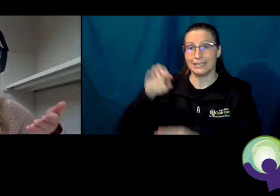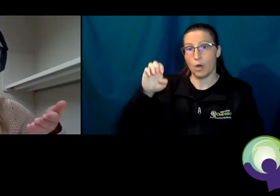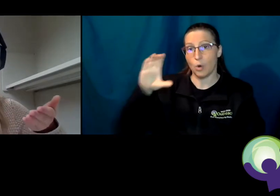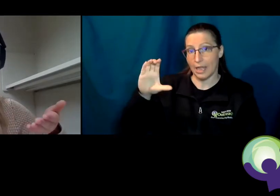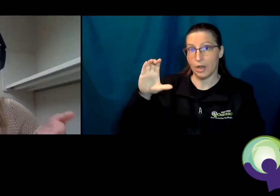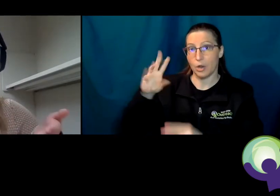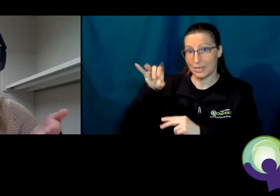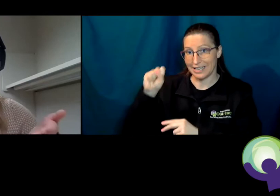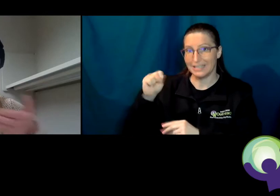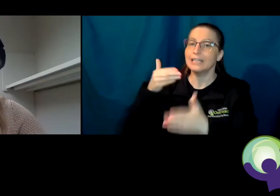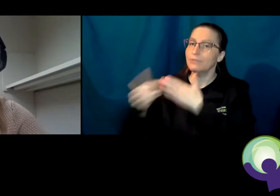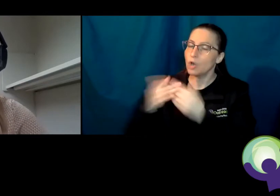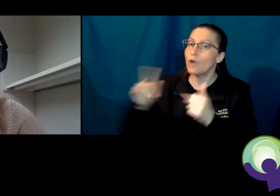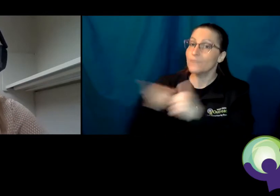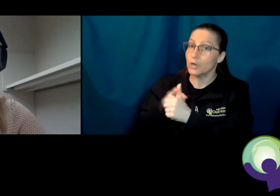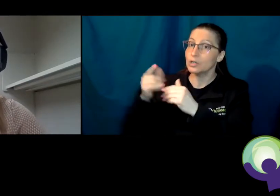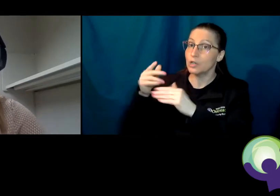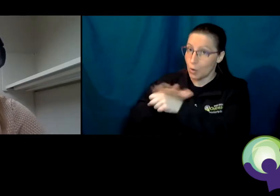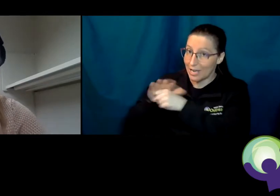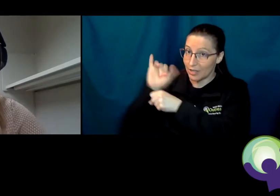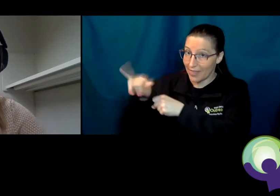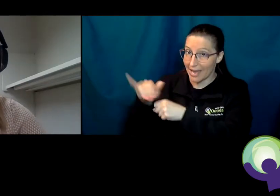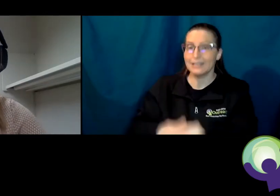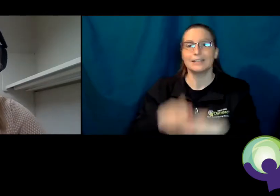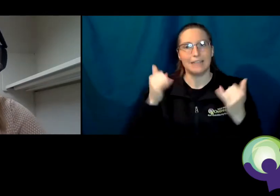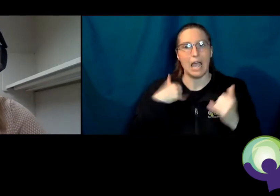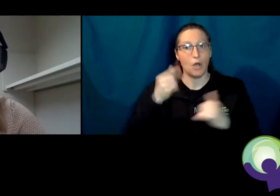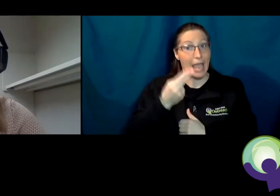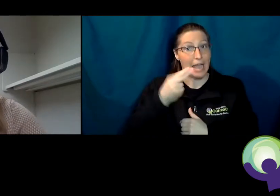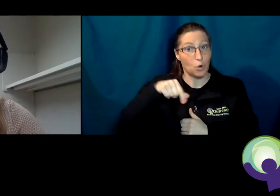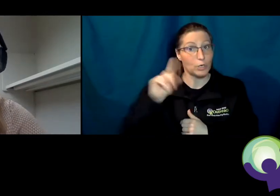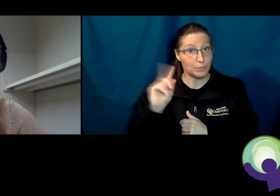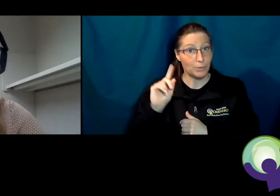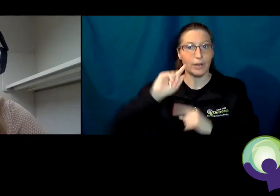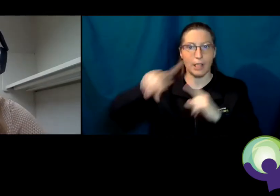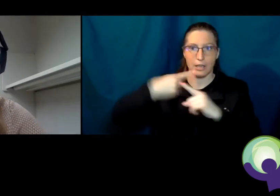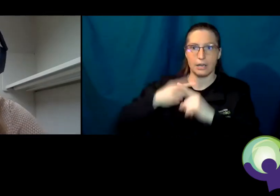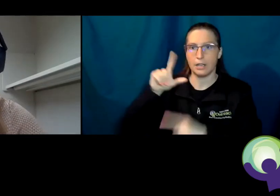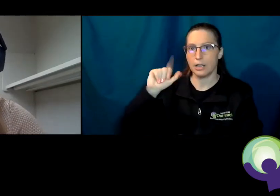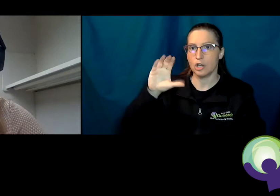was in Eau Claire, our headquarters today are in La Crosse, Wisconsin and a fun fact I would say is